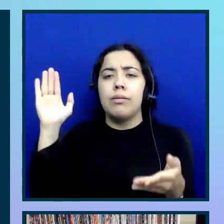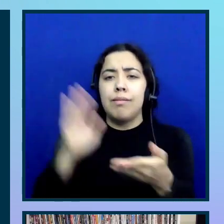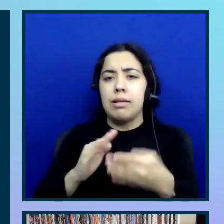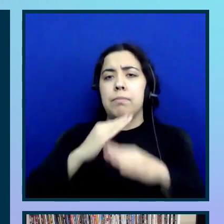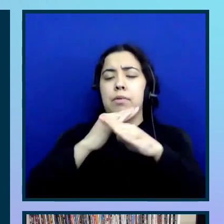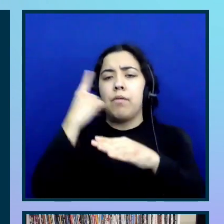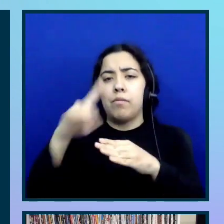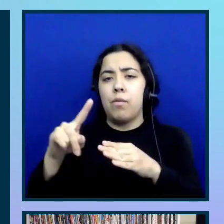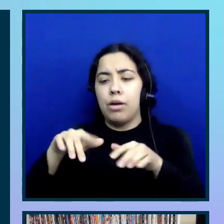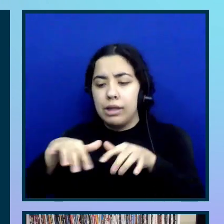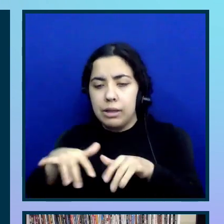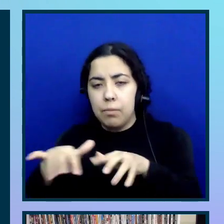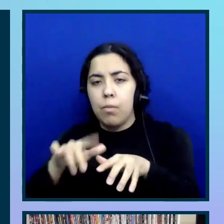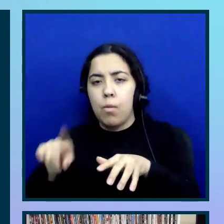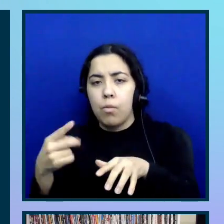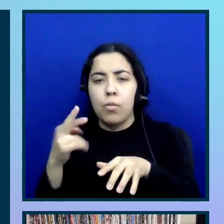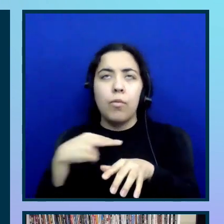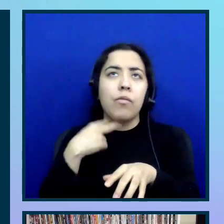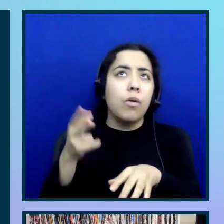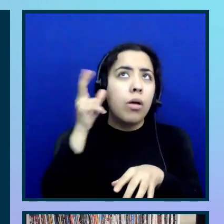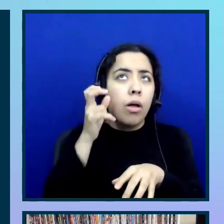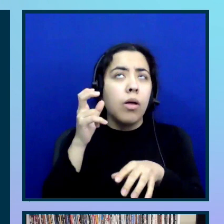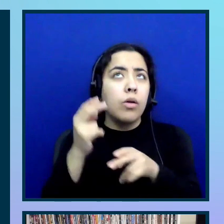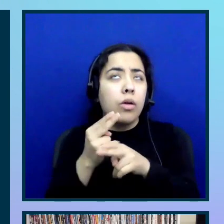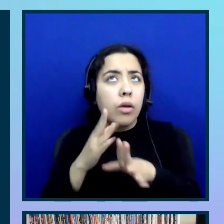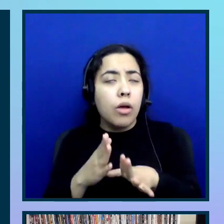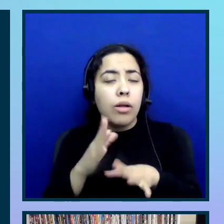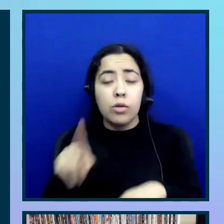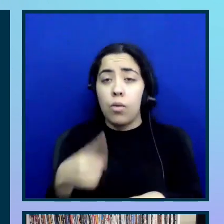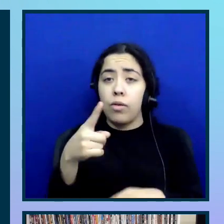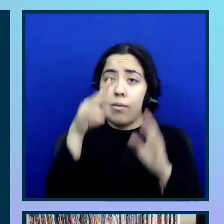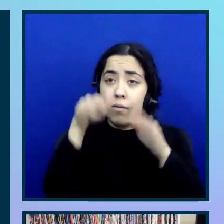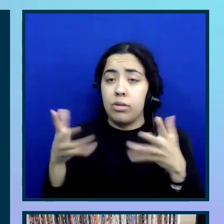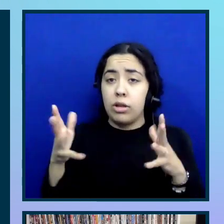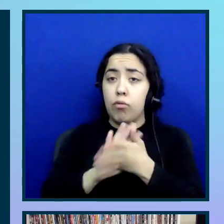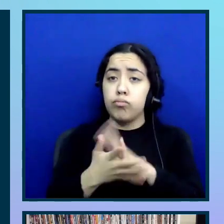such as keyword only and voice dictation users. It shouldn't be the only focus. So iOS and Android